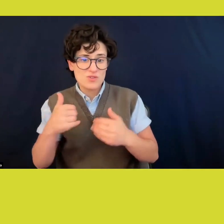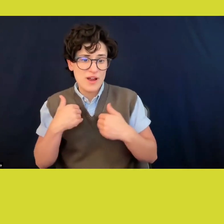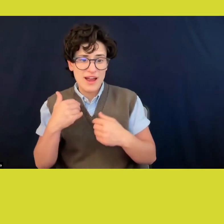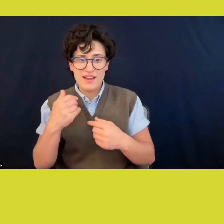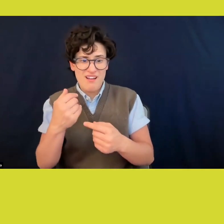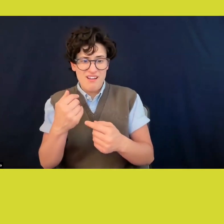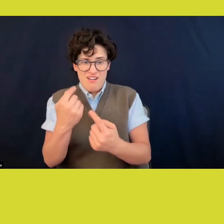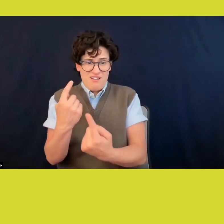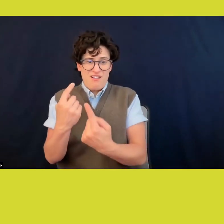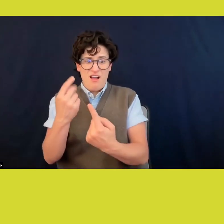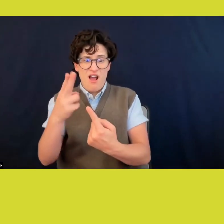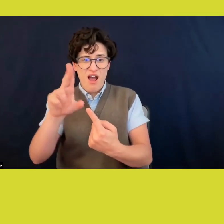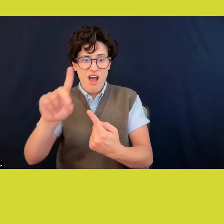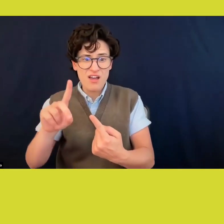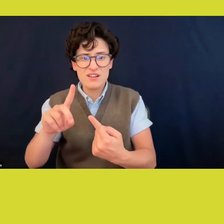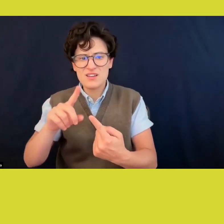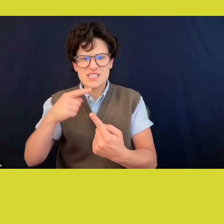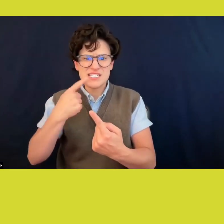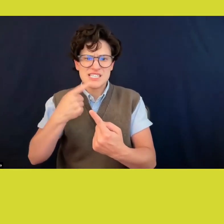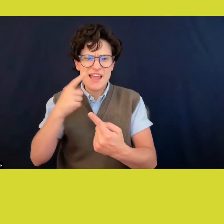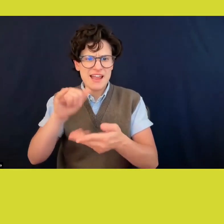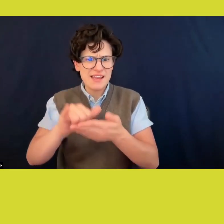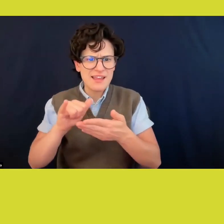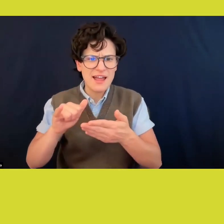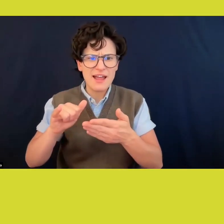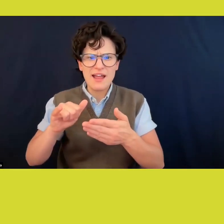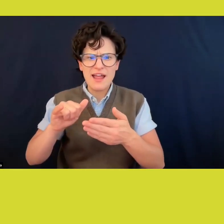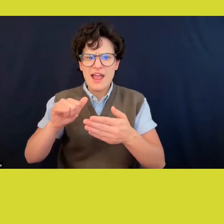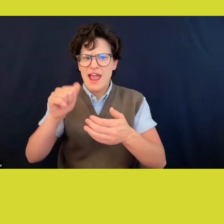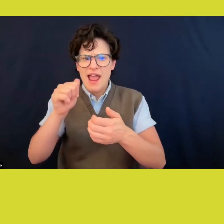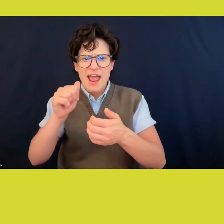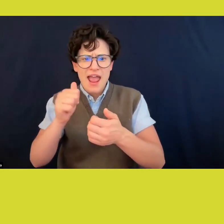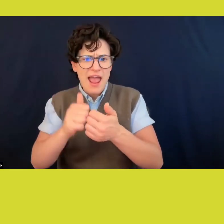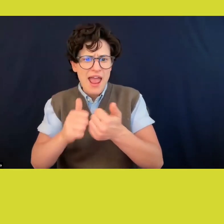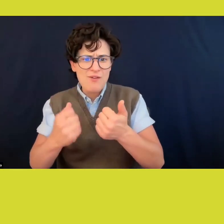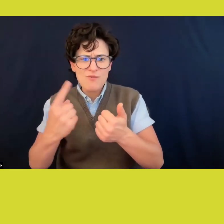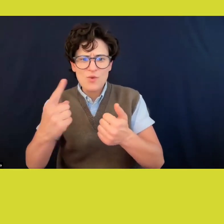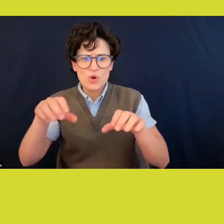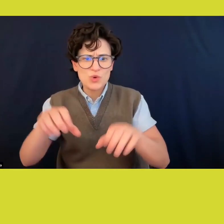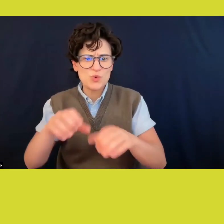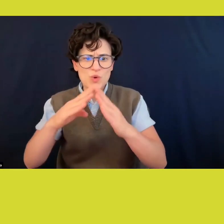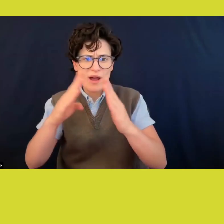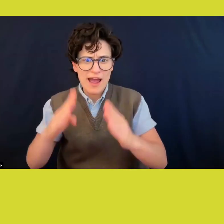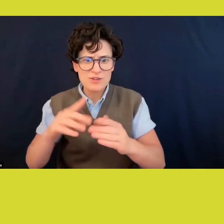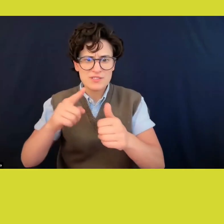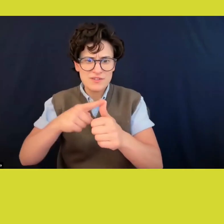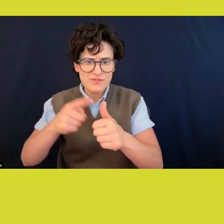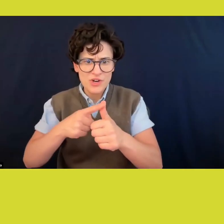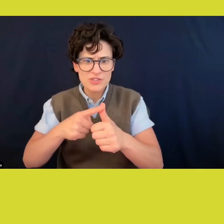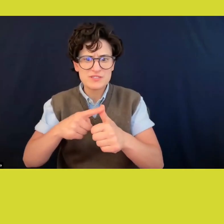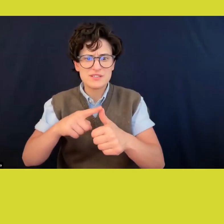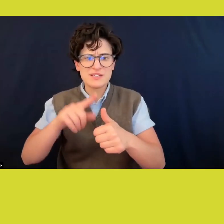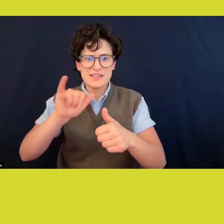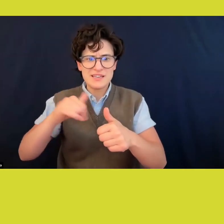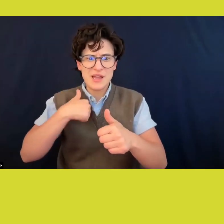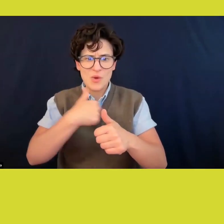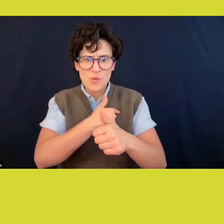most vulnerable, and only pushing that as a matter of priority, but never funding the increase in